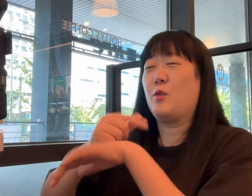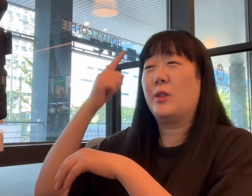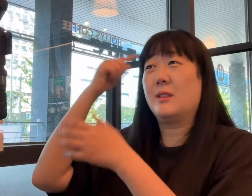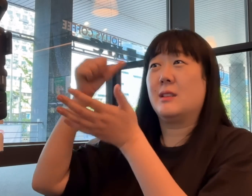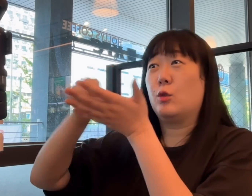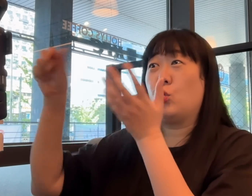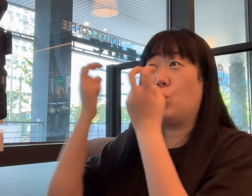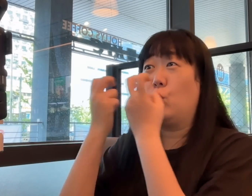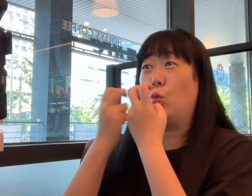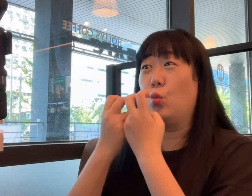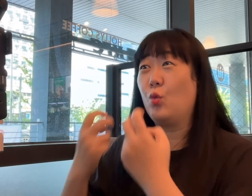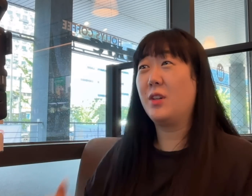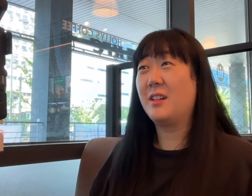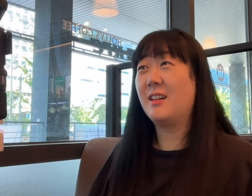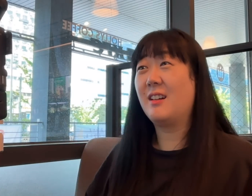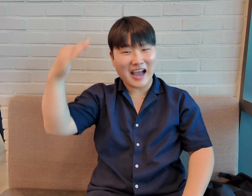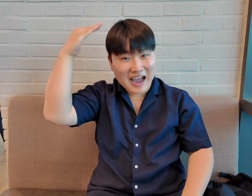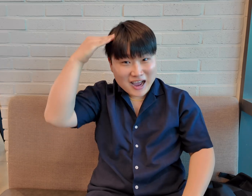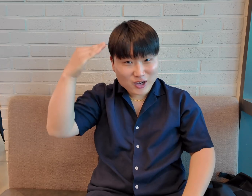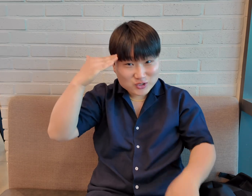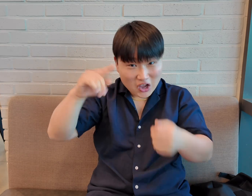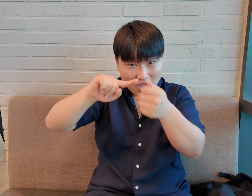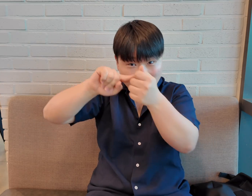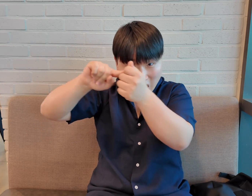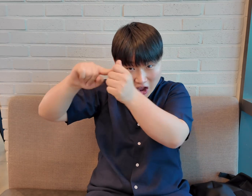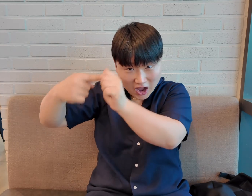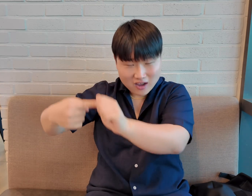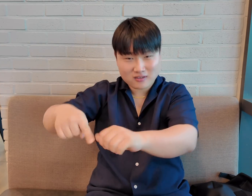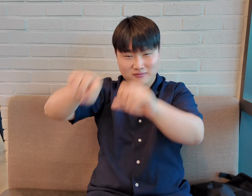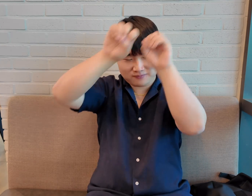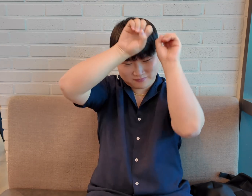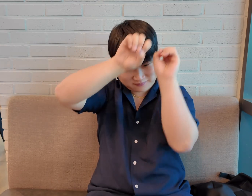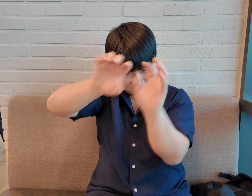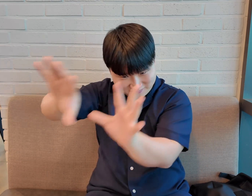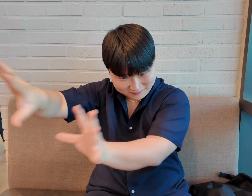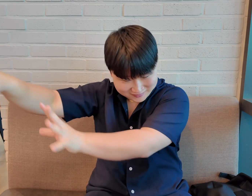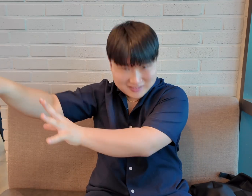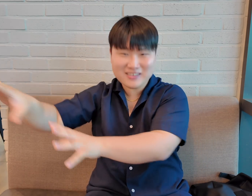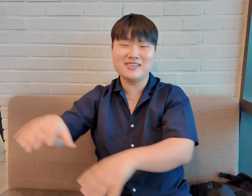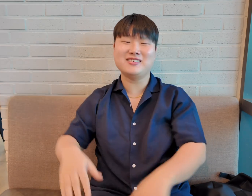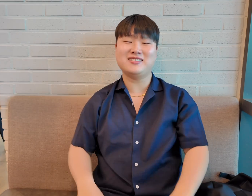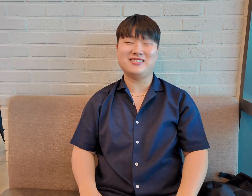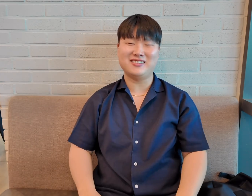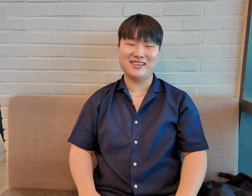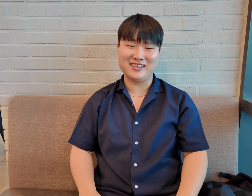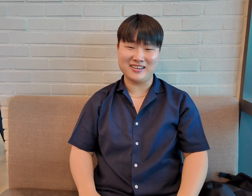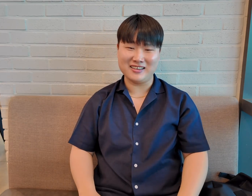How can I get rid of my Korean thoughts? Korean? Throw it away!